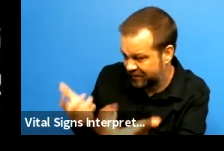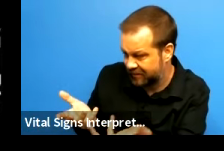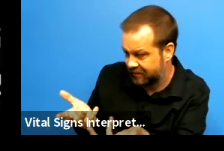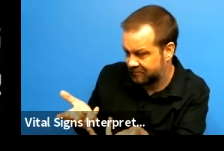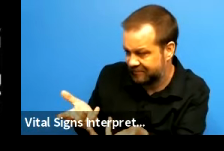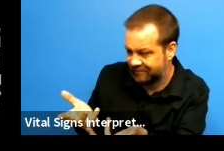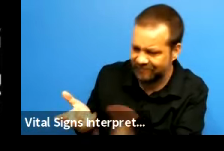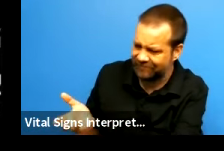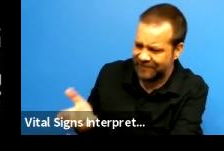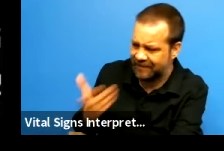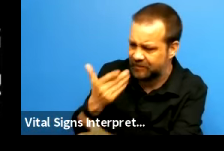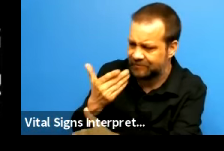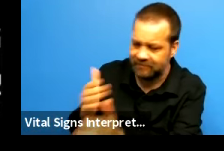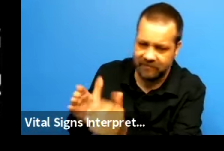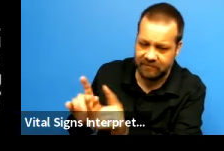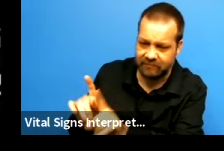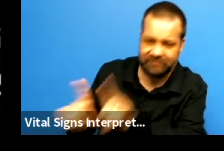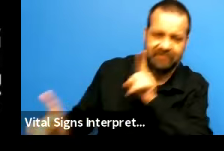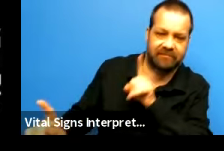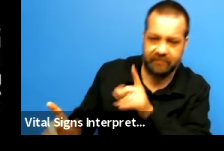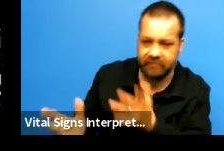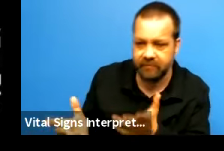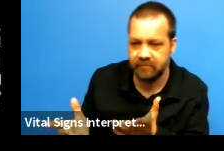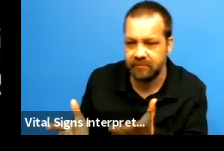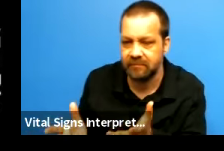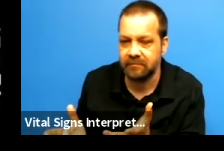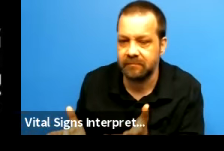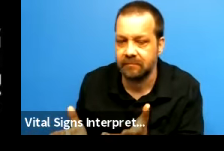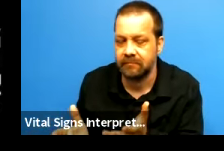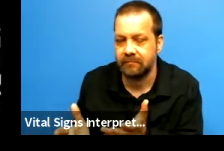Entertain businesses that are keeping people safe.